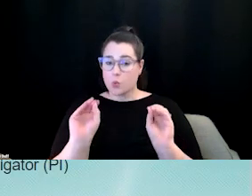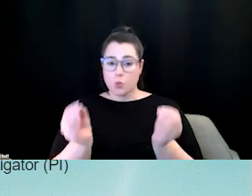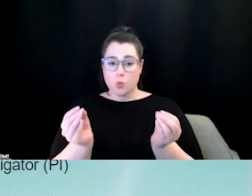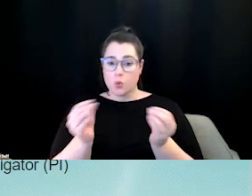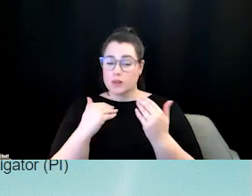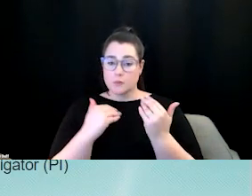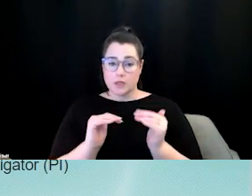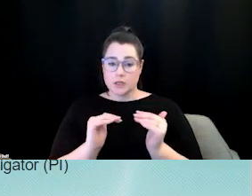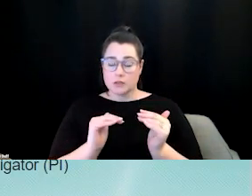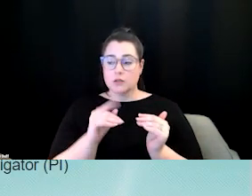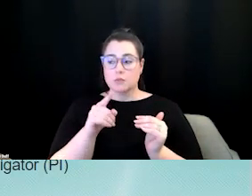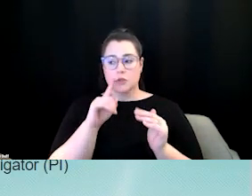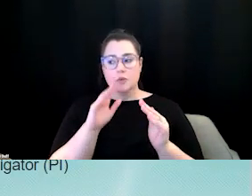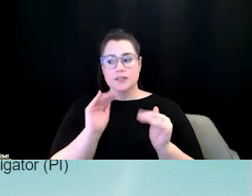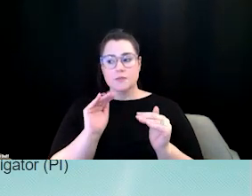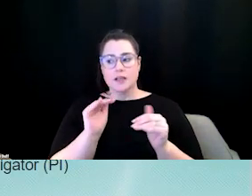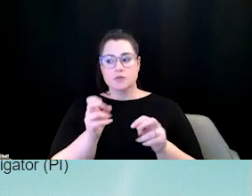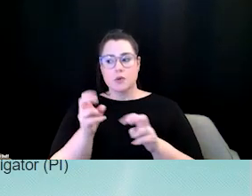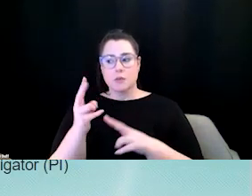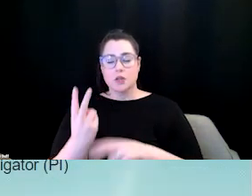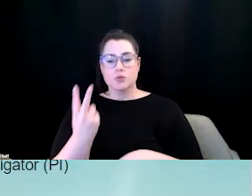you are expected to upload a two-page departmental letter.